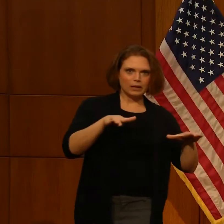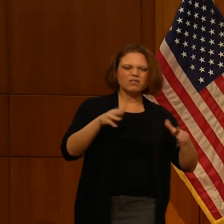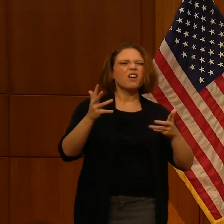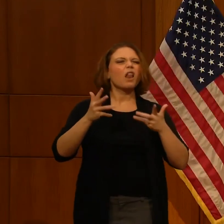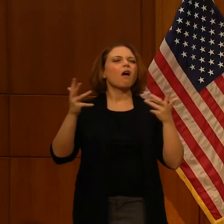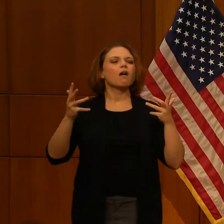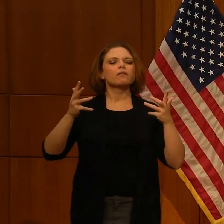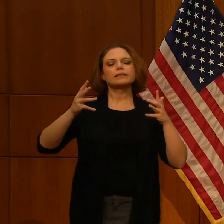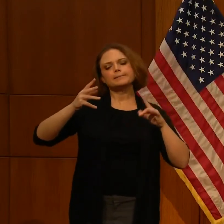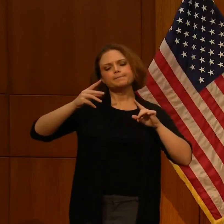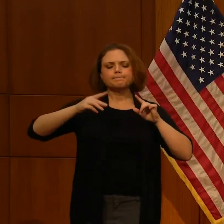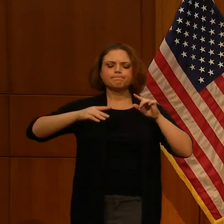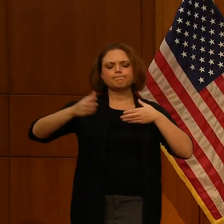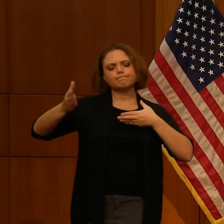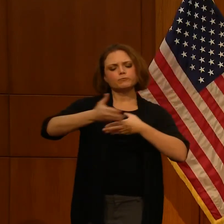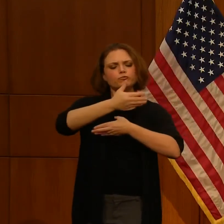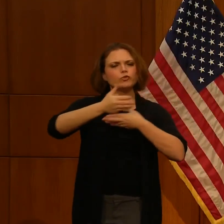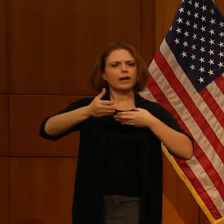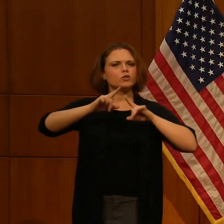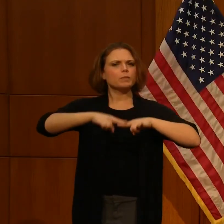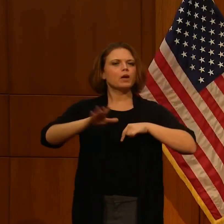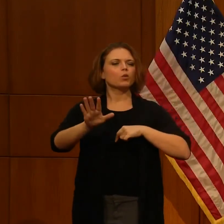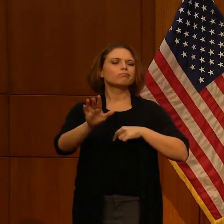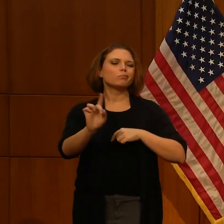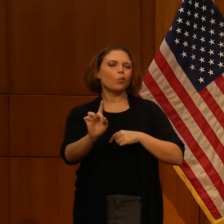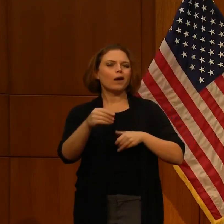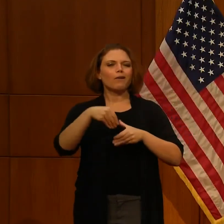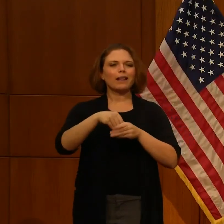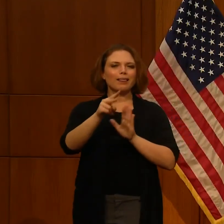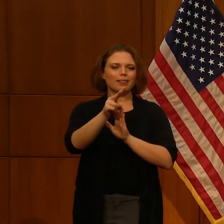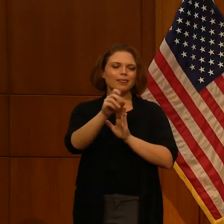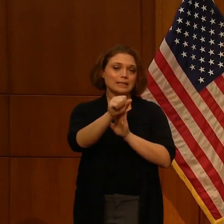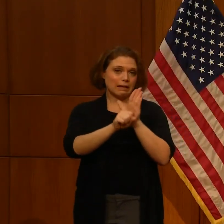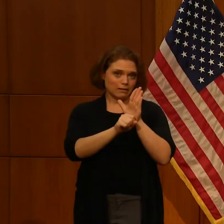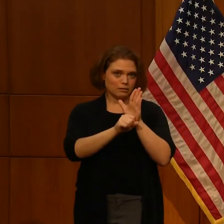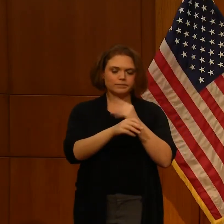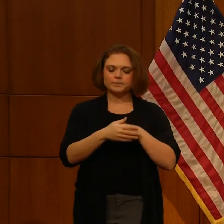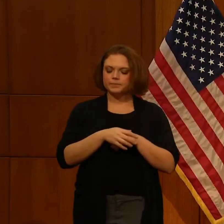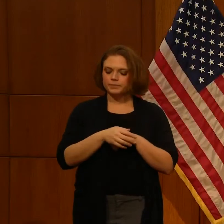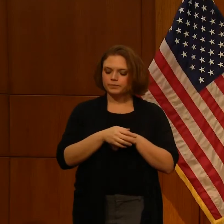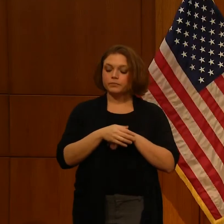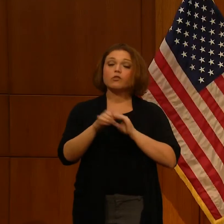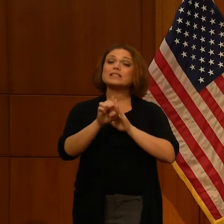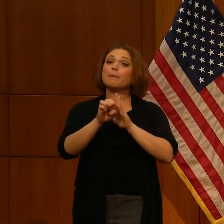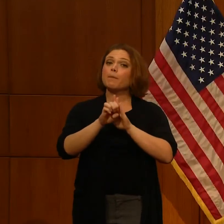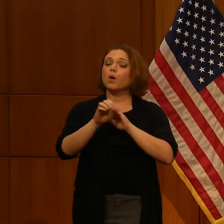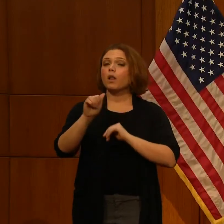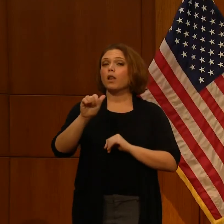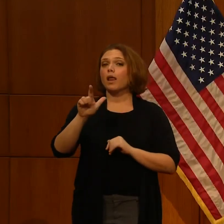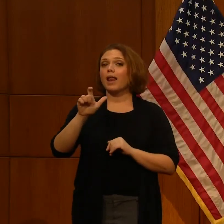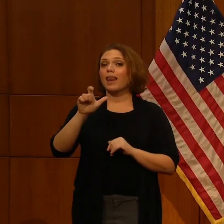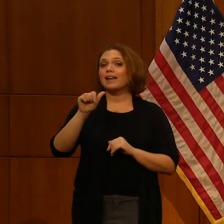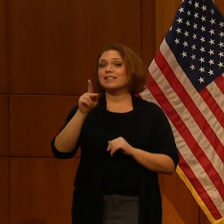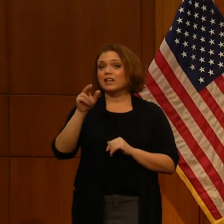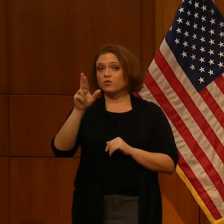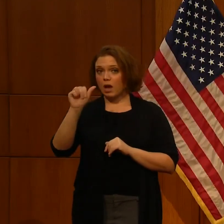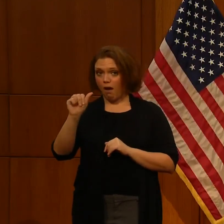ADULTS, THERE'S A LOT OF RANGE. ACROSS THE STATE. I FOUND THIS